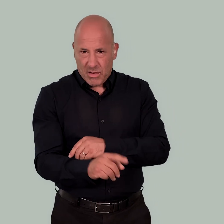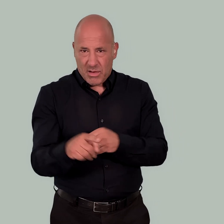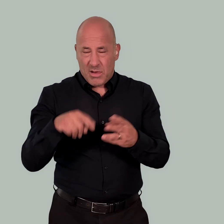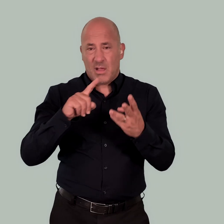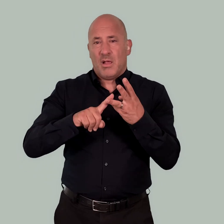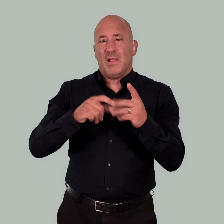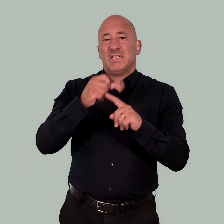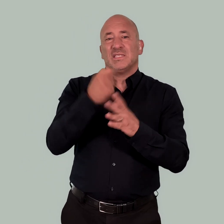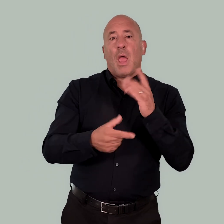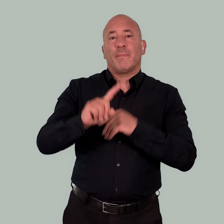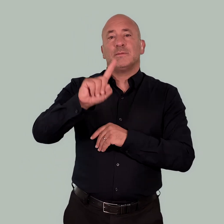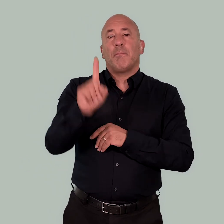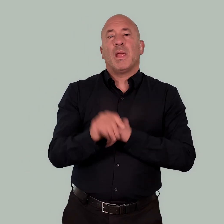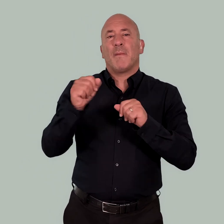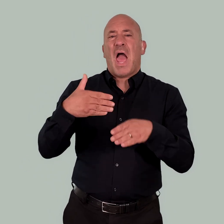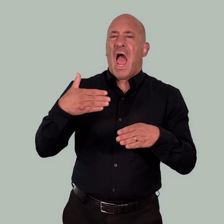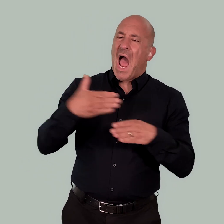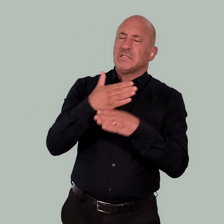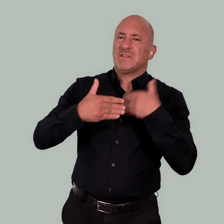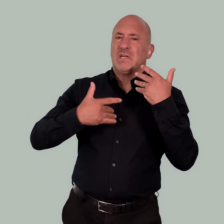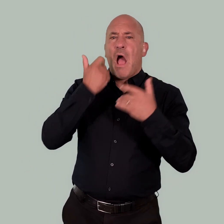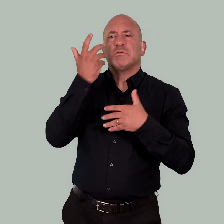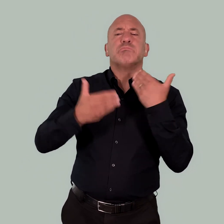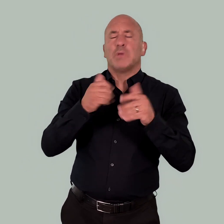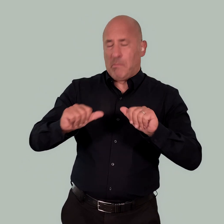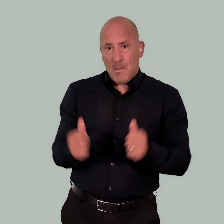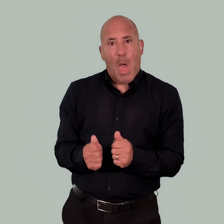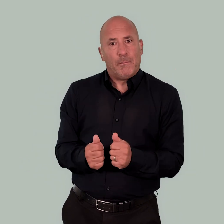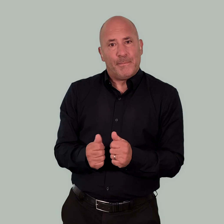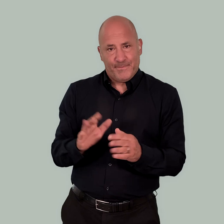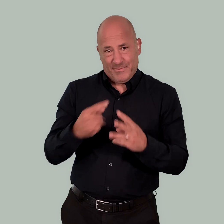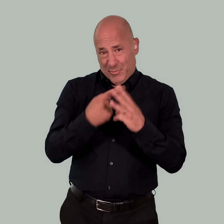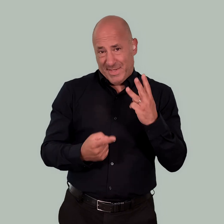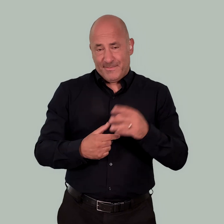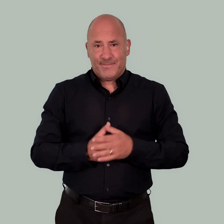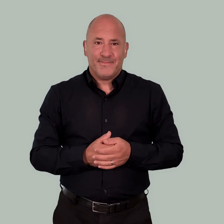and disabled people whose activities are limited a lot.